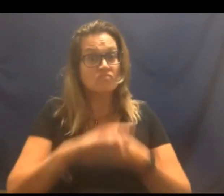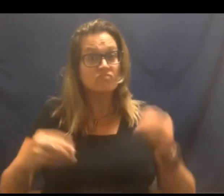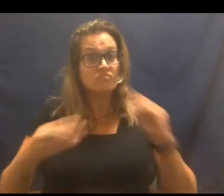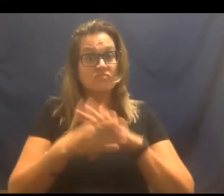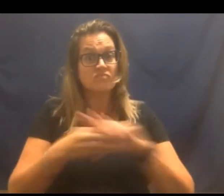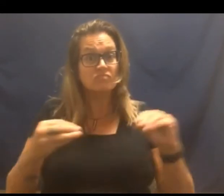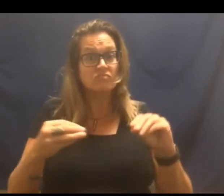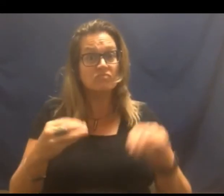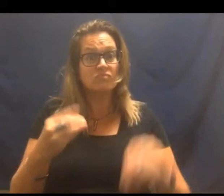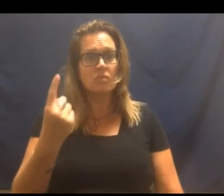It is,